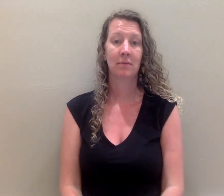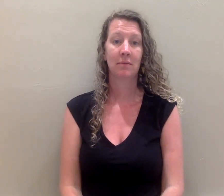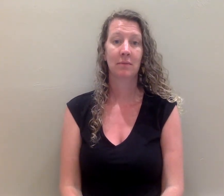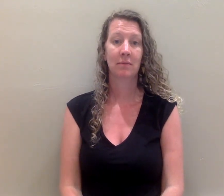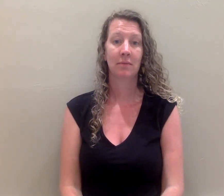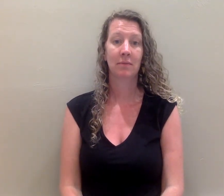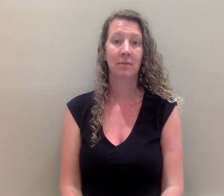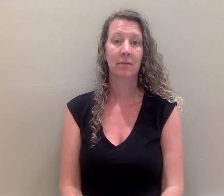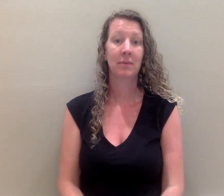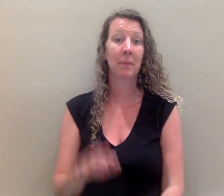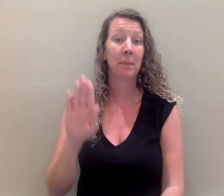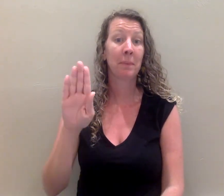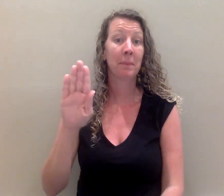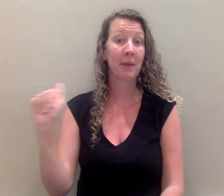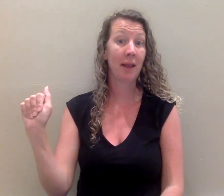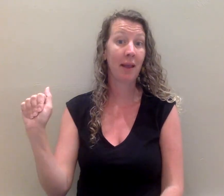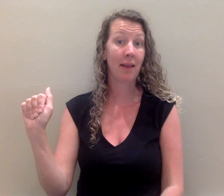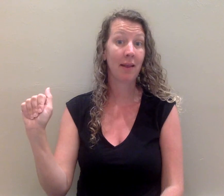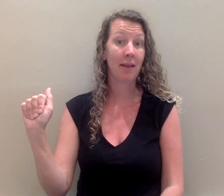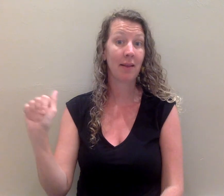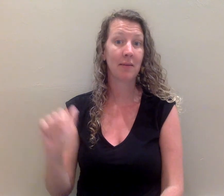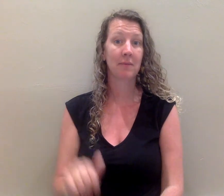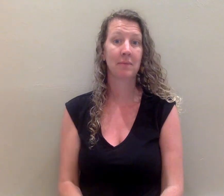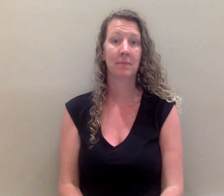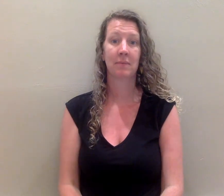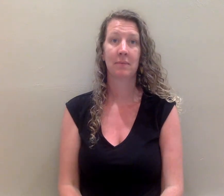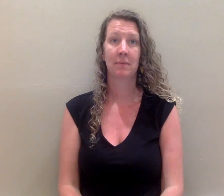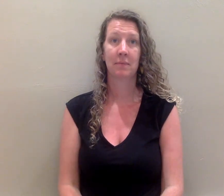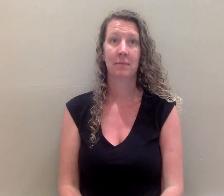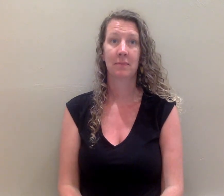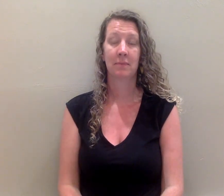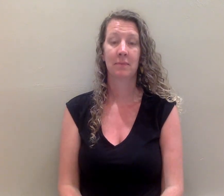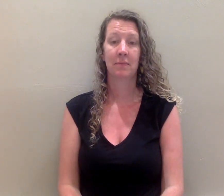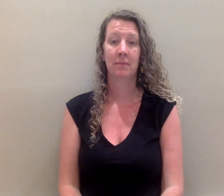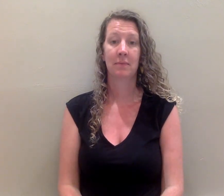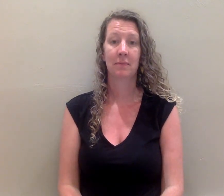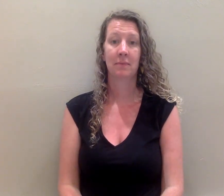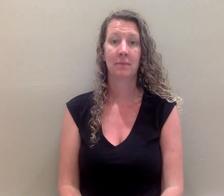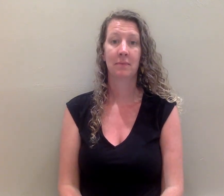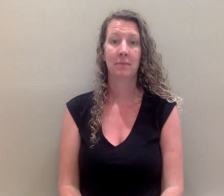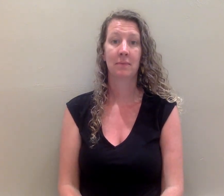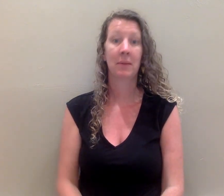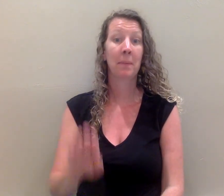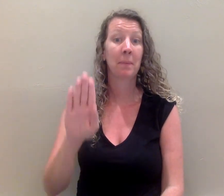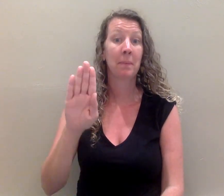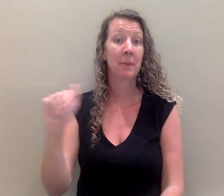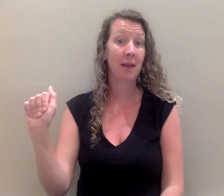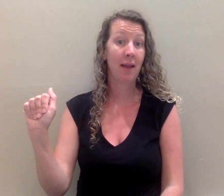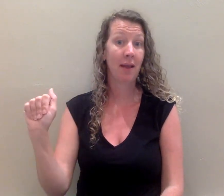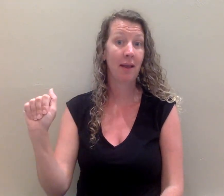BA